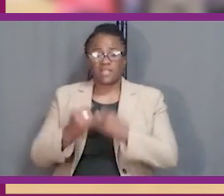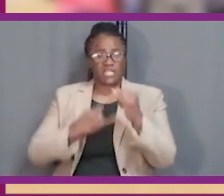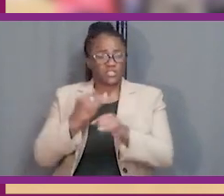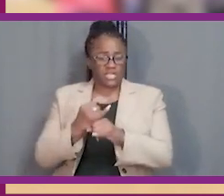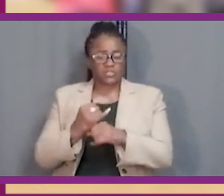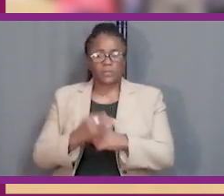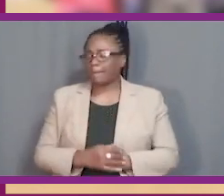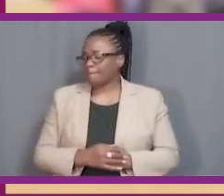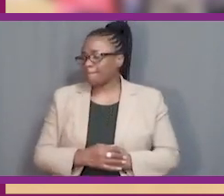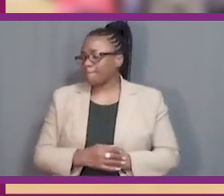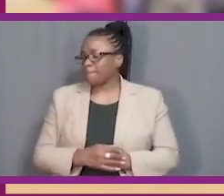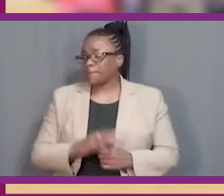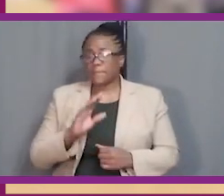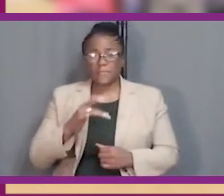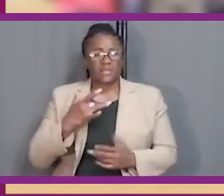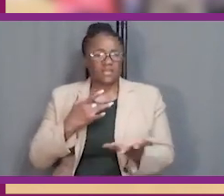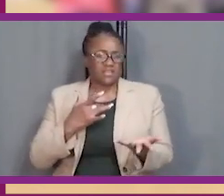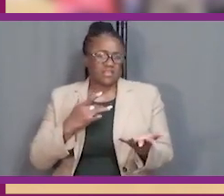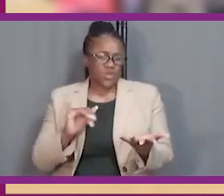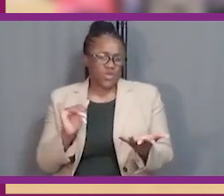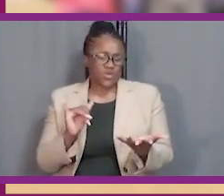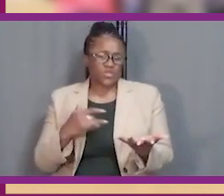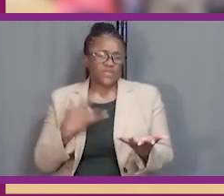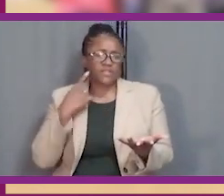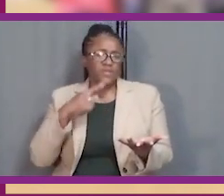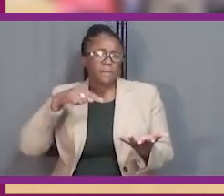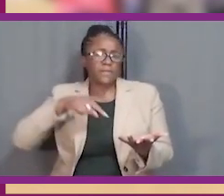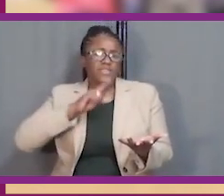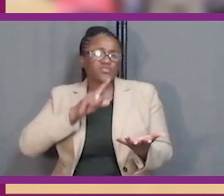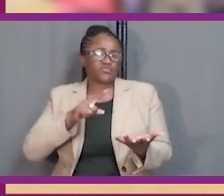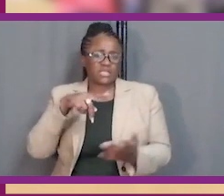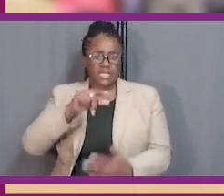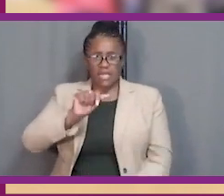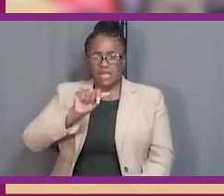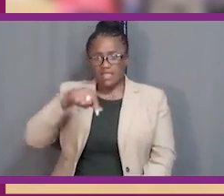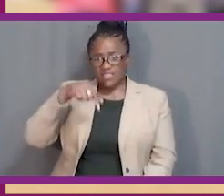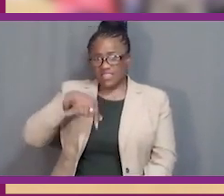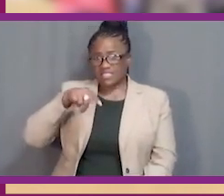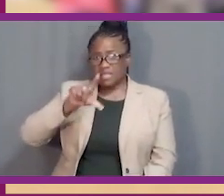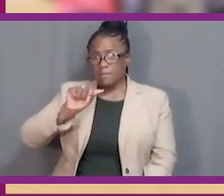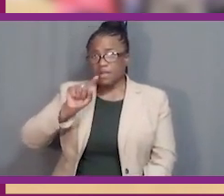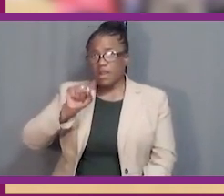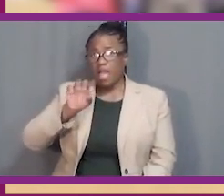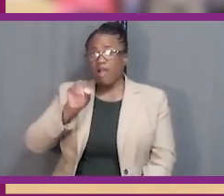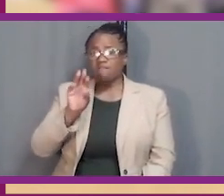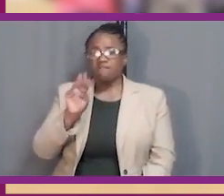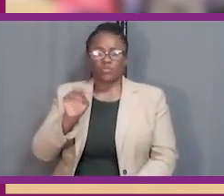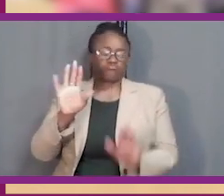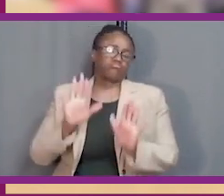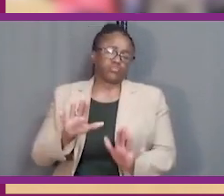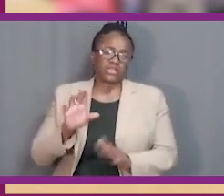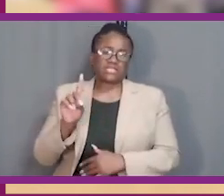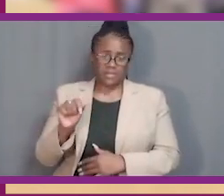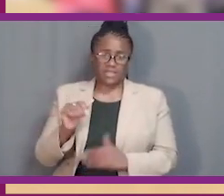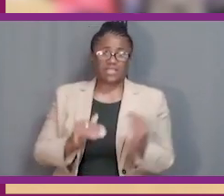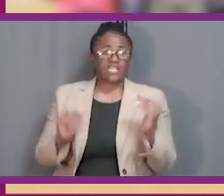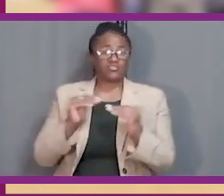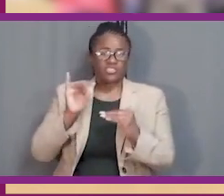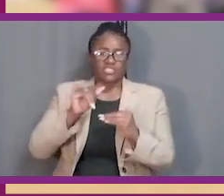and international disability justice is a broad topic even for persons with disabilities to access